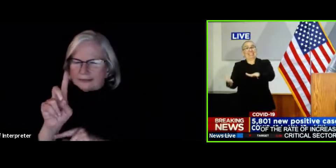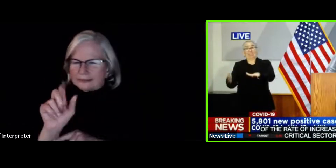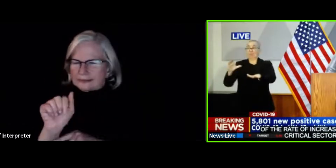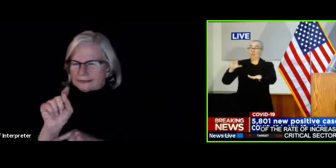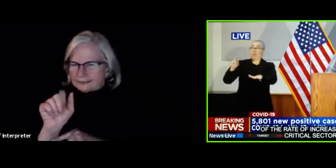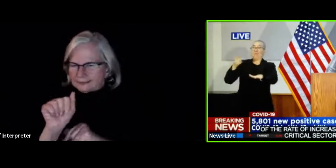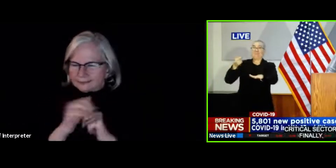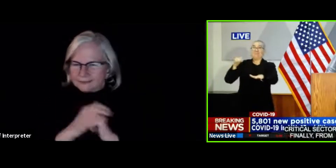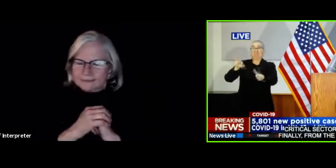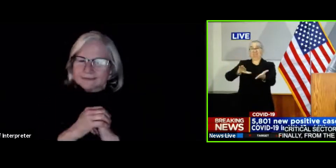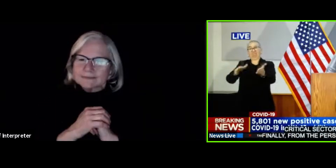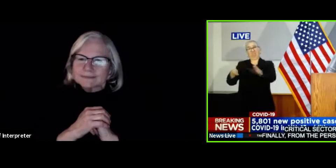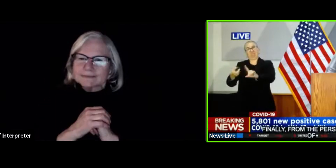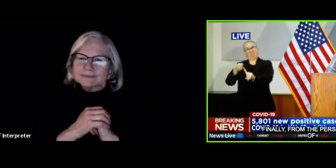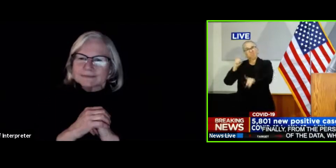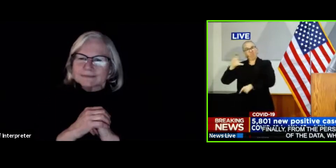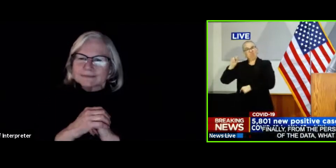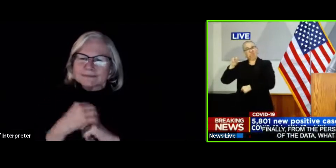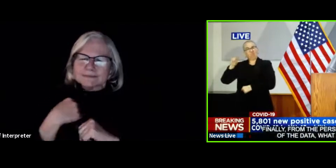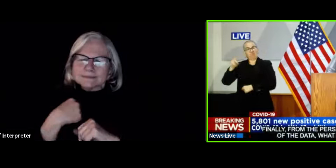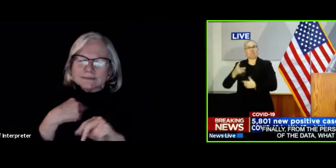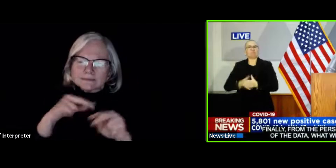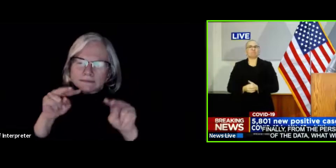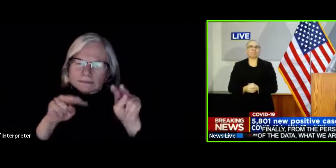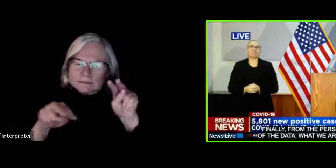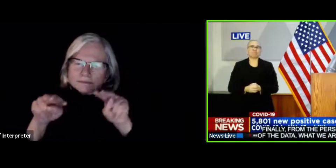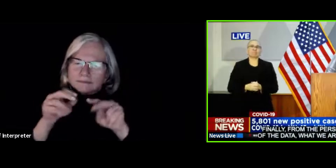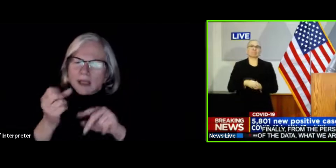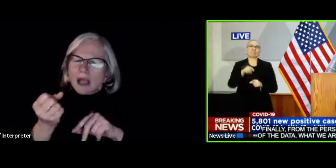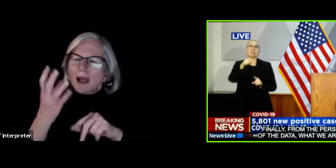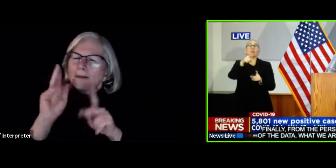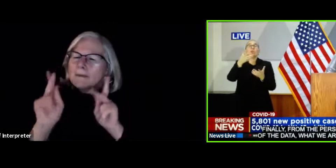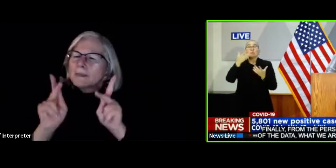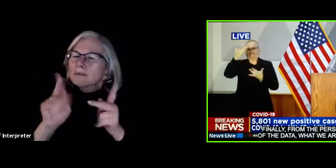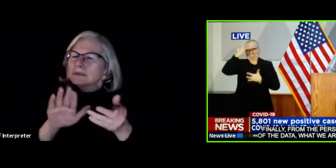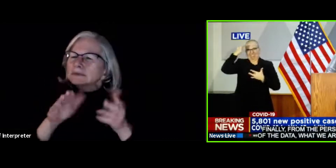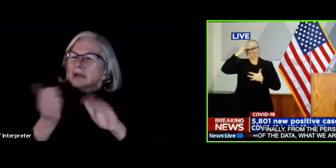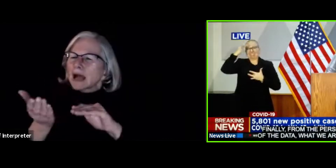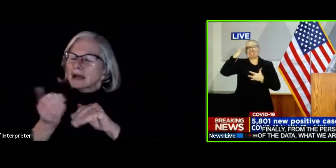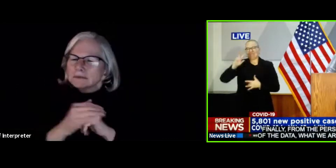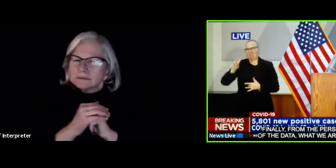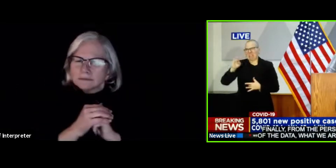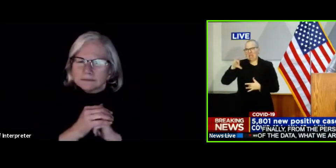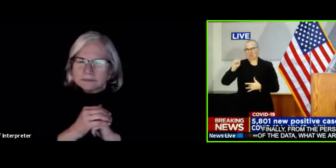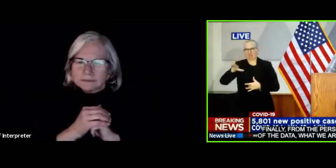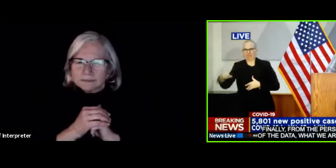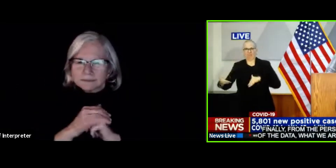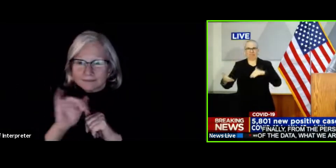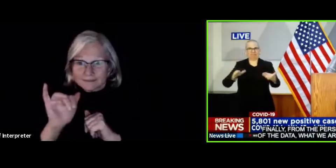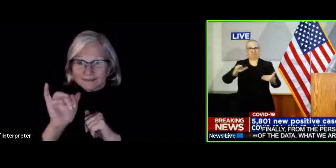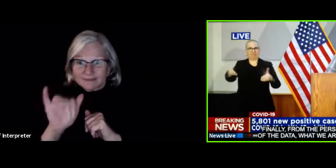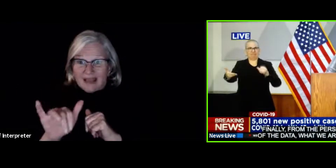OF MINNESOTANS LOSING THEIR LIVES TO THIS DISEASE ALSO FOLLOWS PRETTY MUCH THE SIMILAR PATTERN LOADS BY SEVERAL